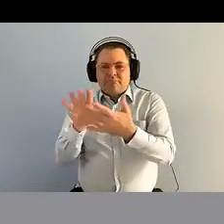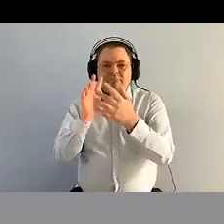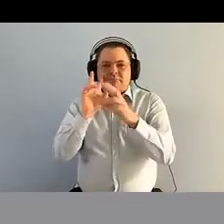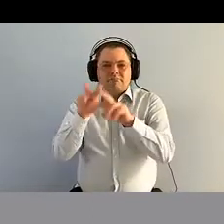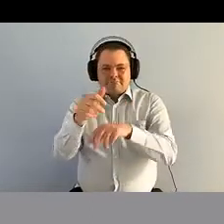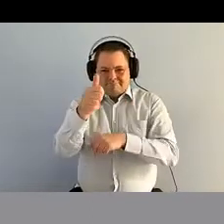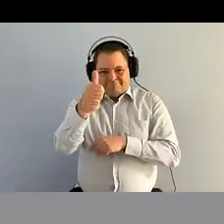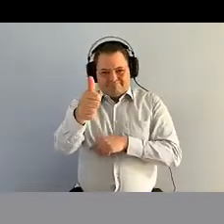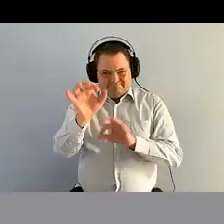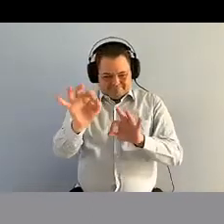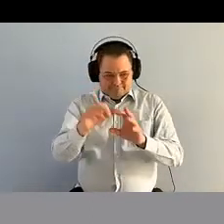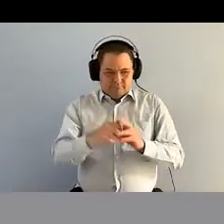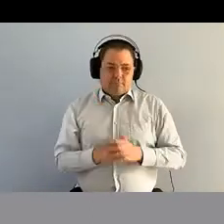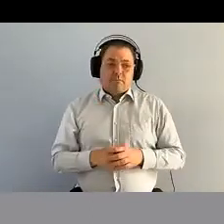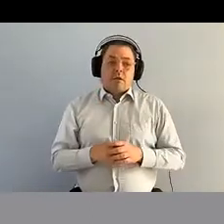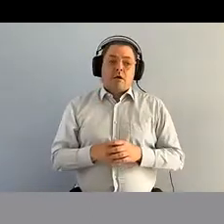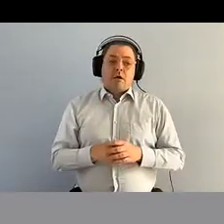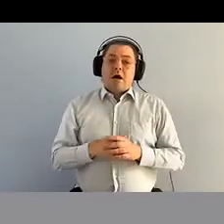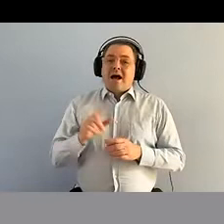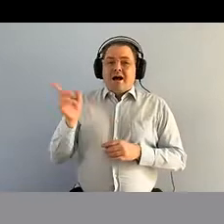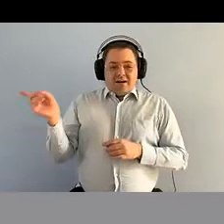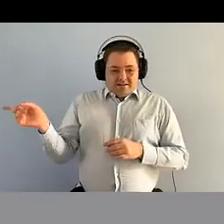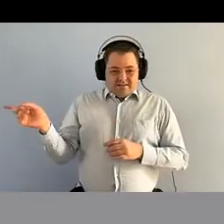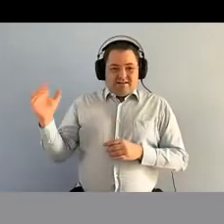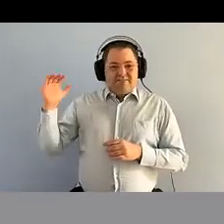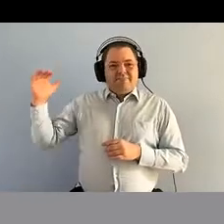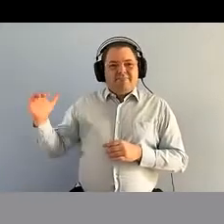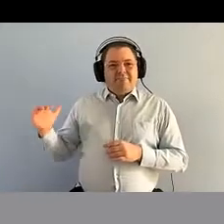in just a moment. So you can all access it there.